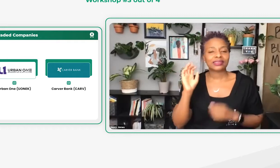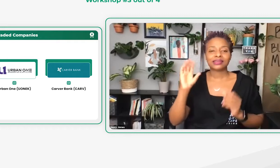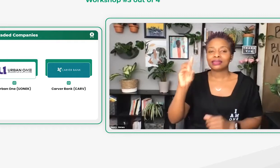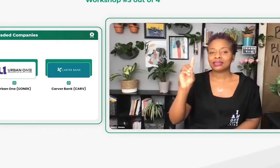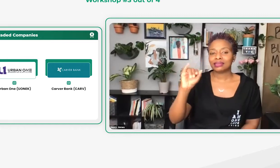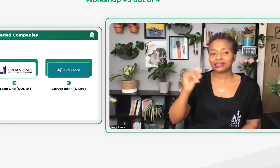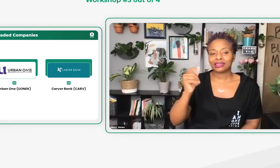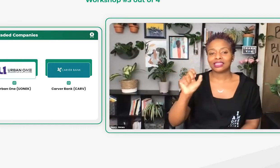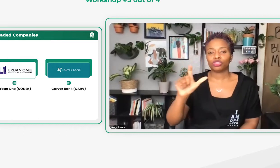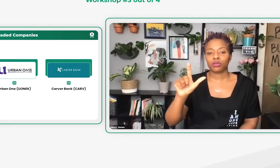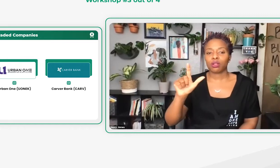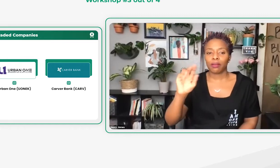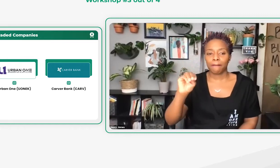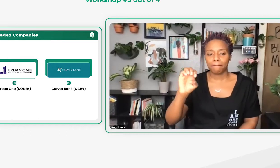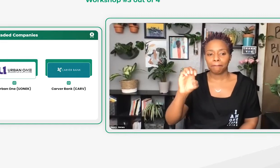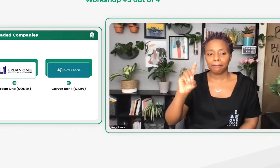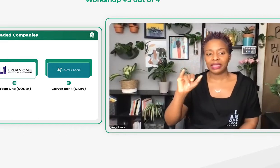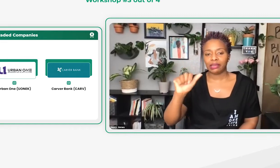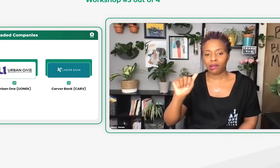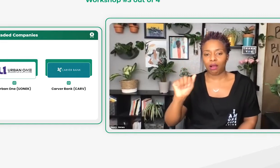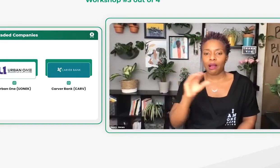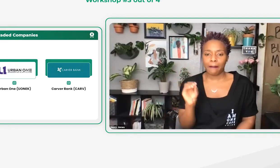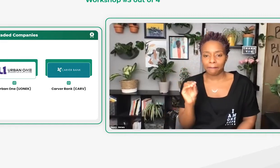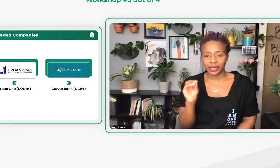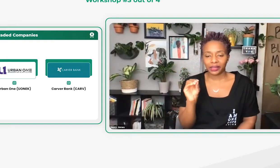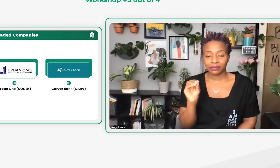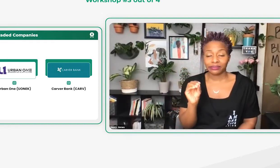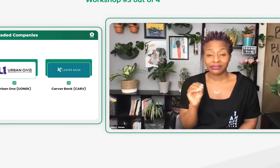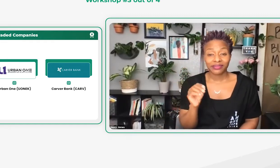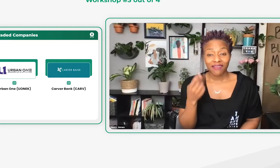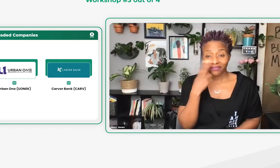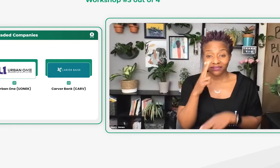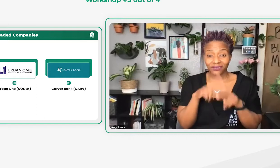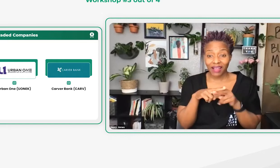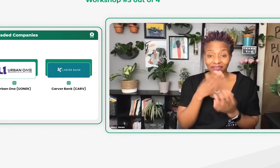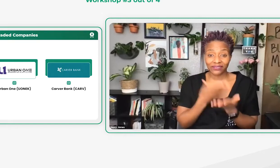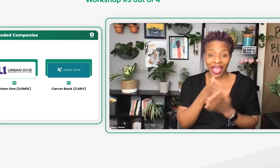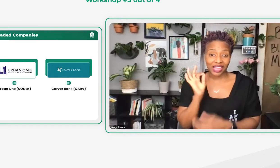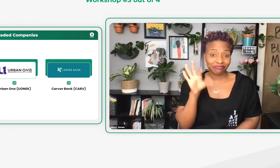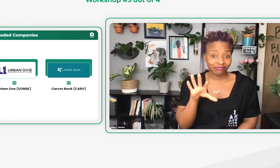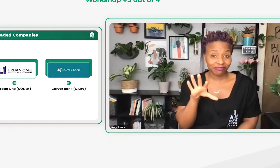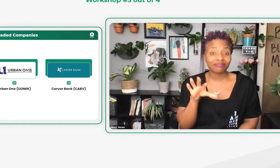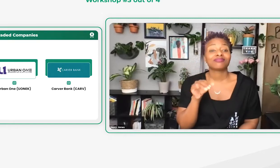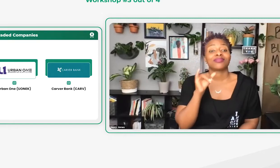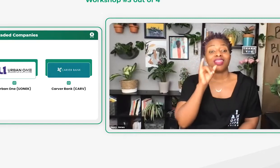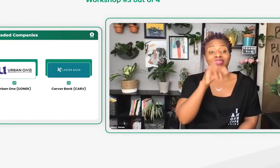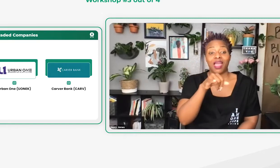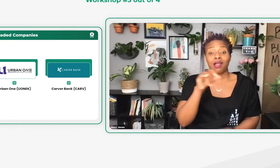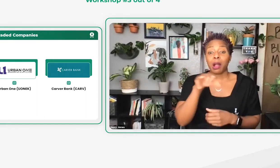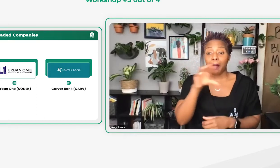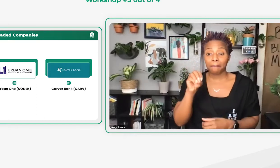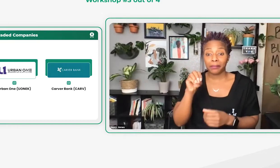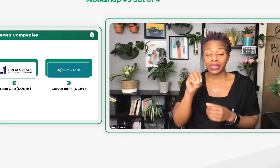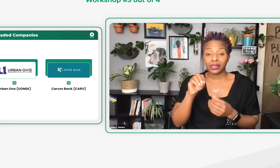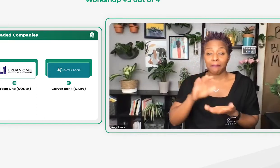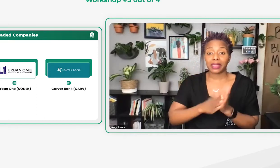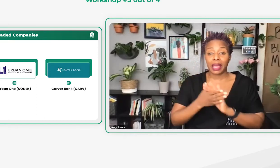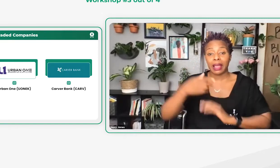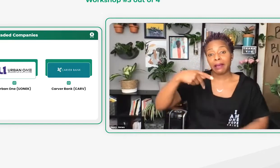Excuse the interpreter. Digital media company is another source of income. This company